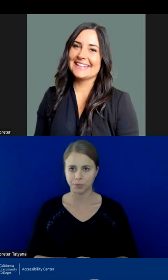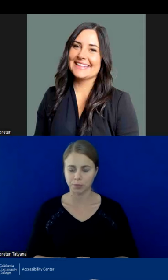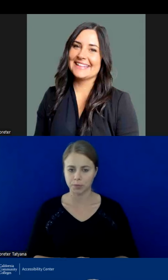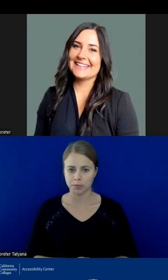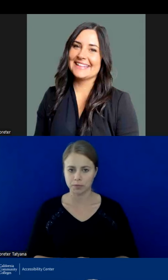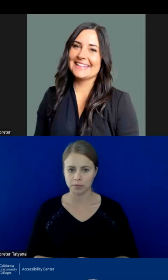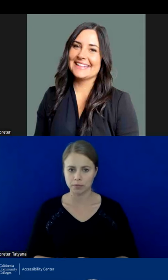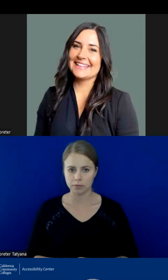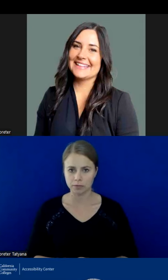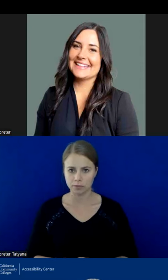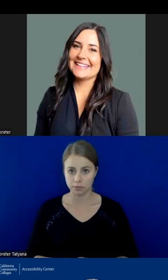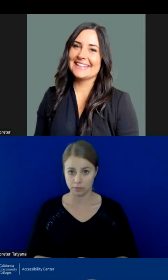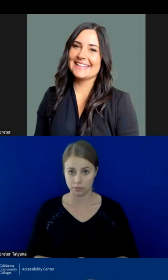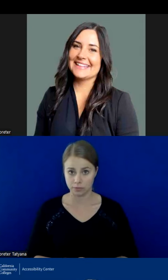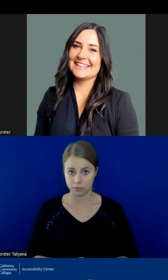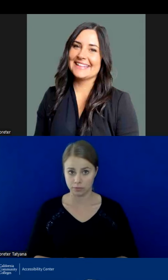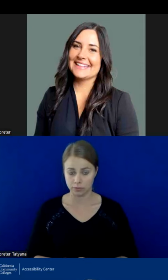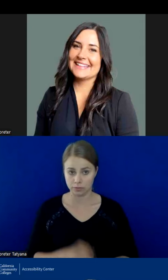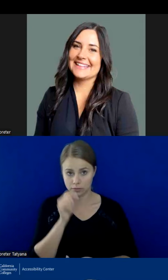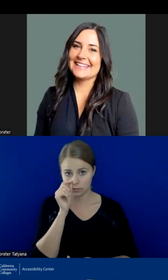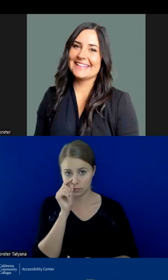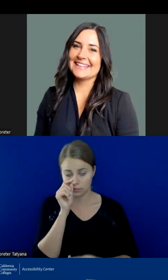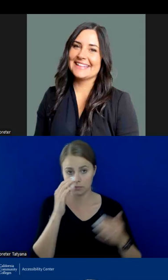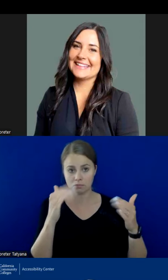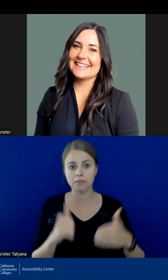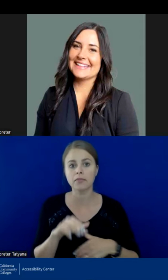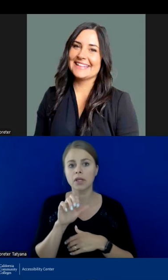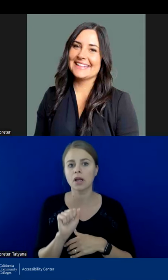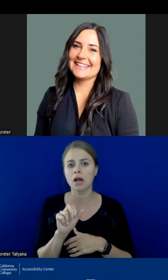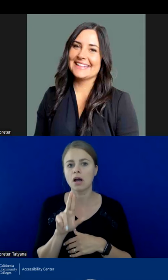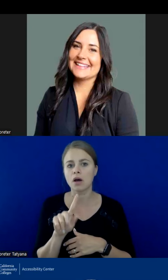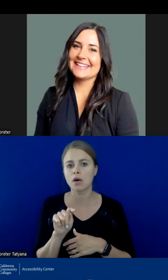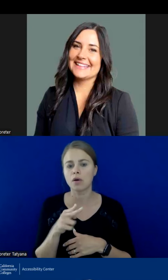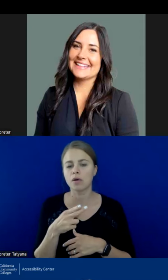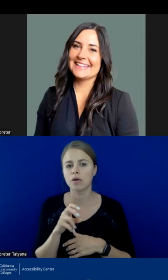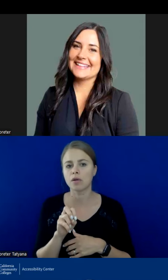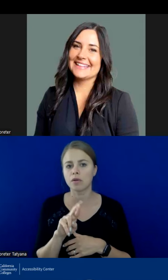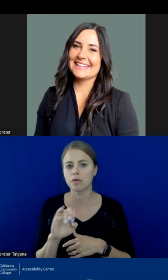And we're at authoring. So, I'm going to proceed